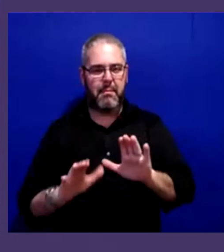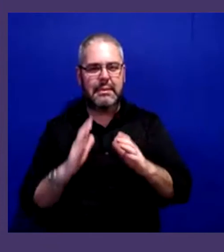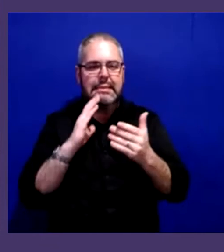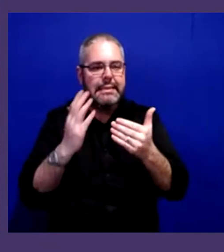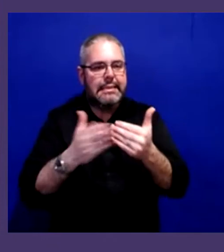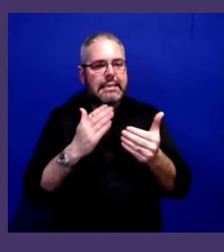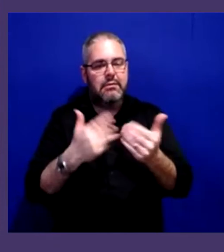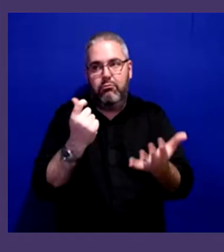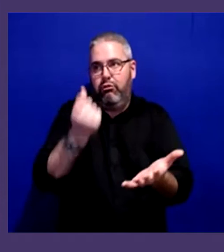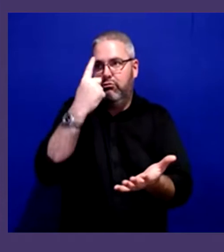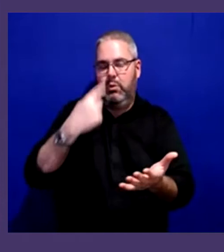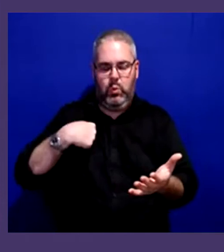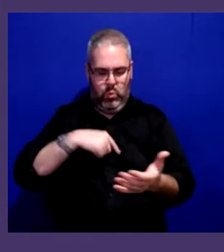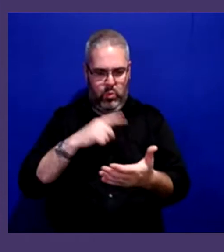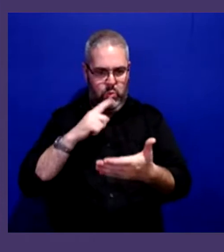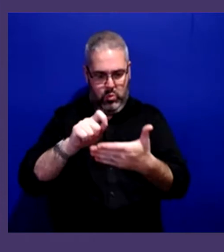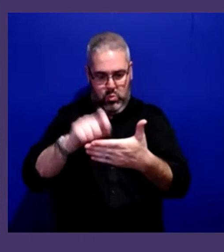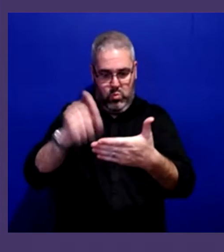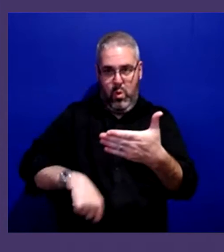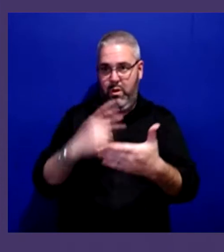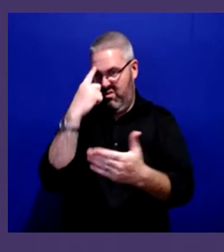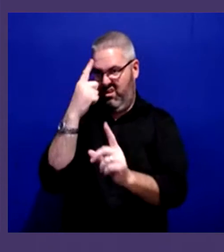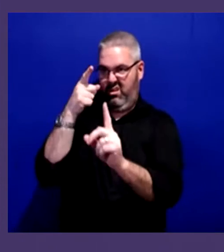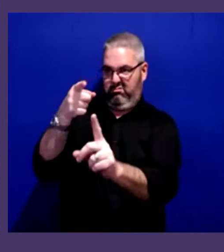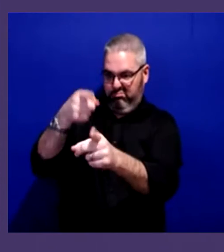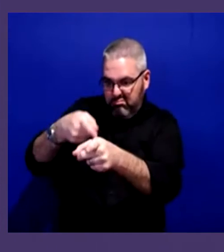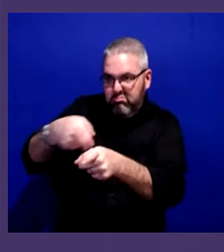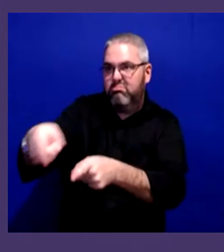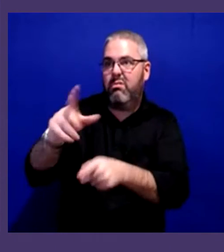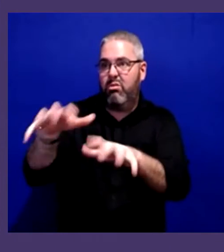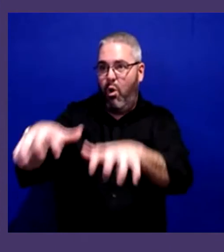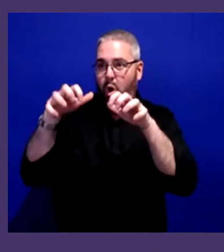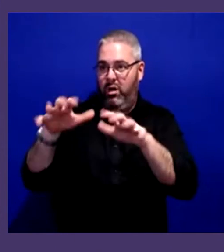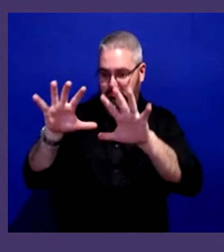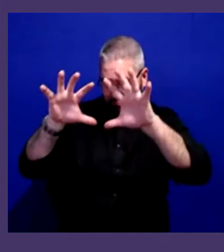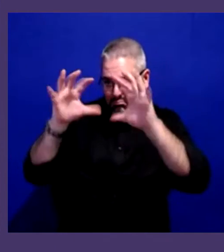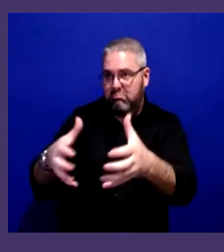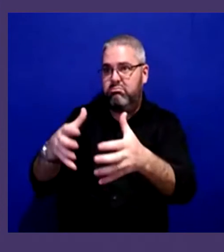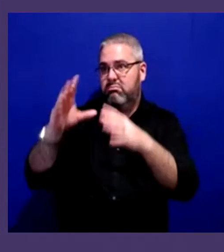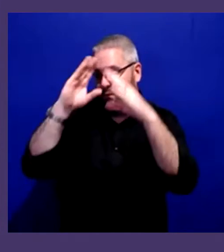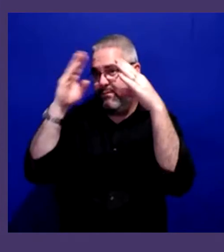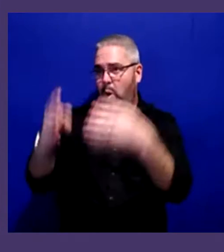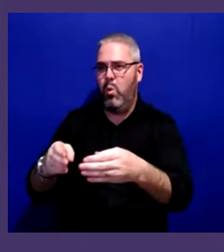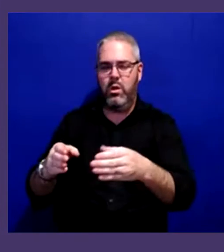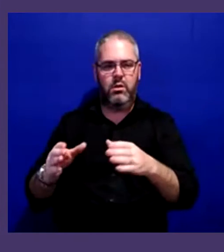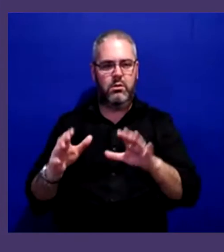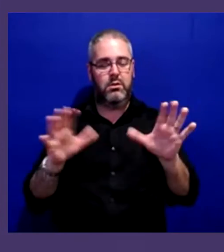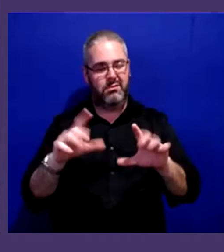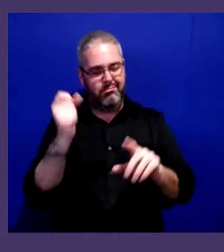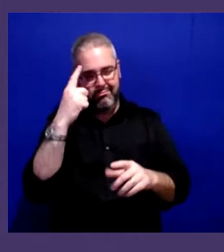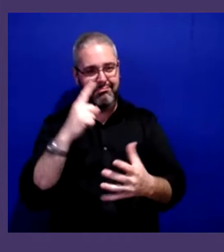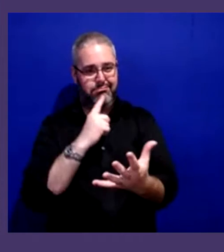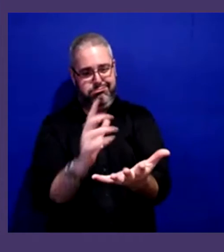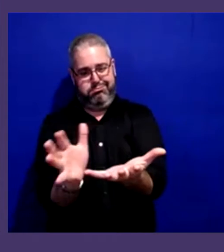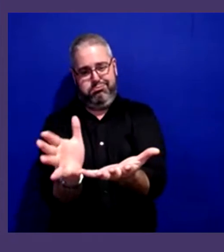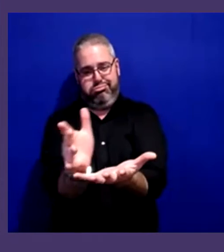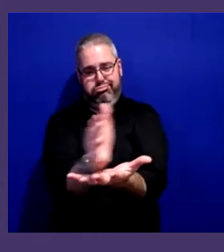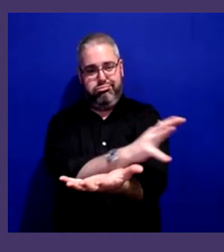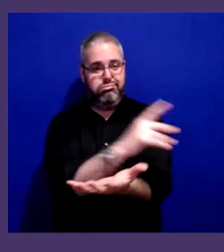writing for one particular audience and maybe tailor it to that. But we need to realize that across the board, people don't have the same experience when it comes to